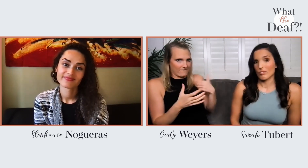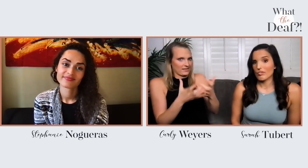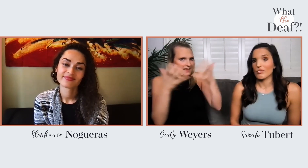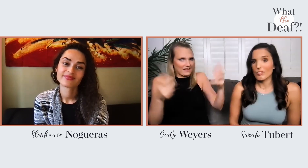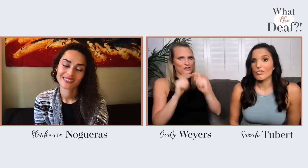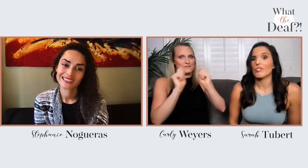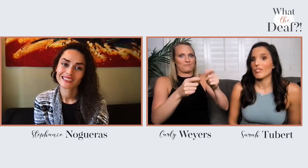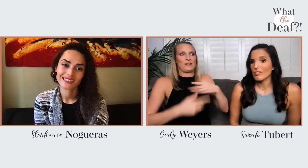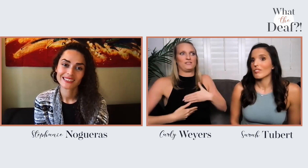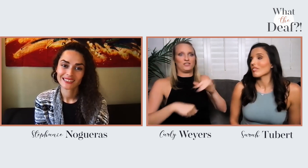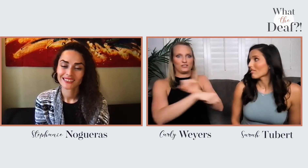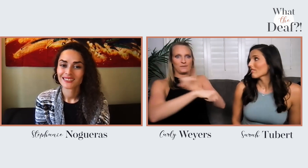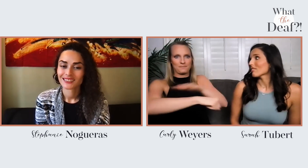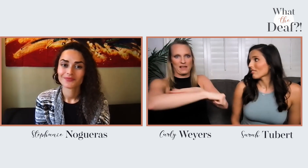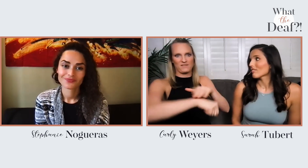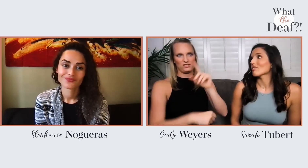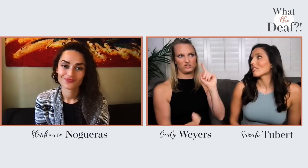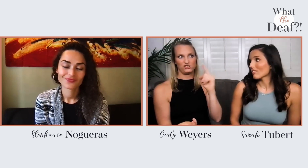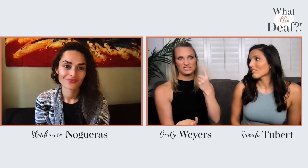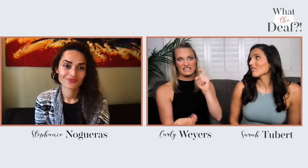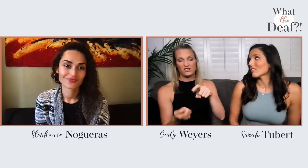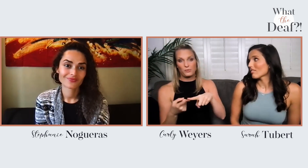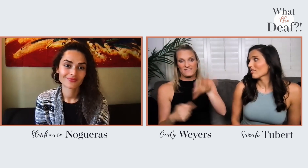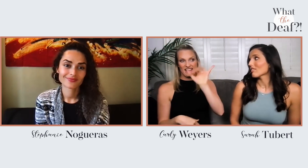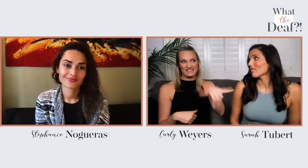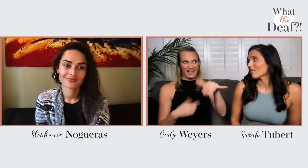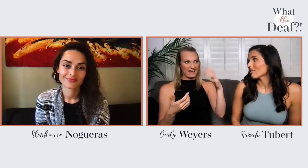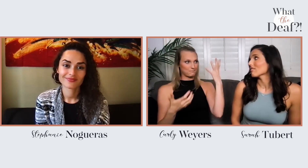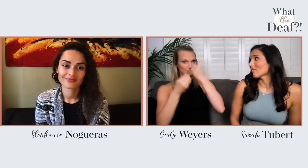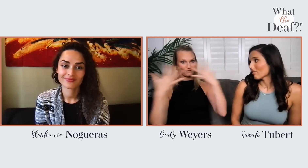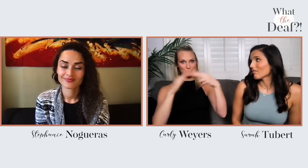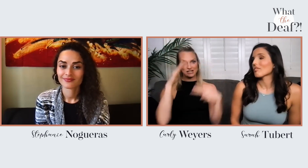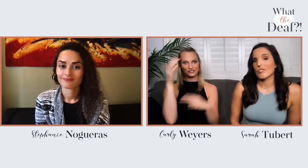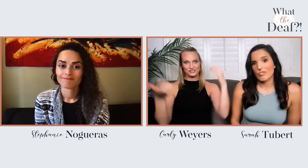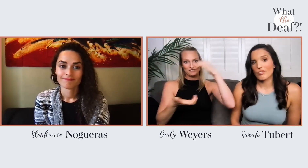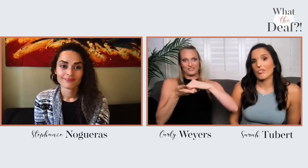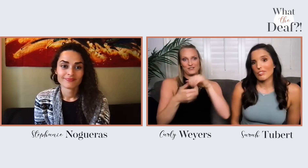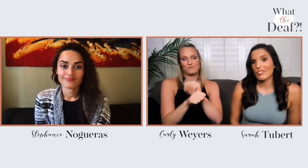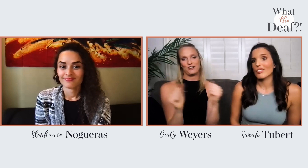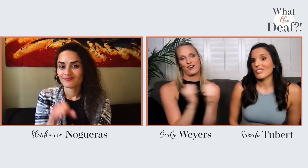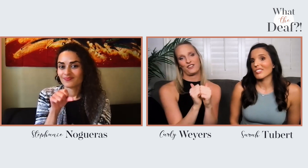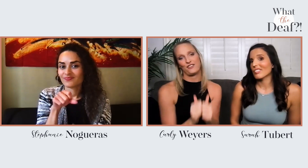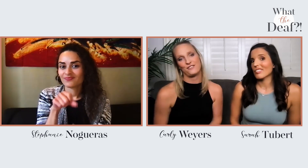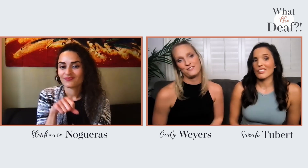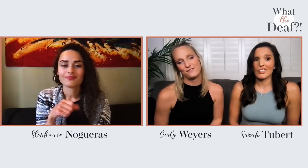who have a lot to contribute to the entertainment industry. We just need to find that beautiful bridge to collaborate together.